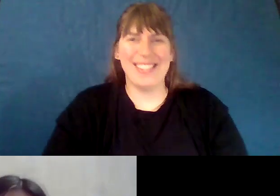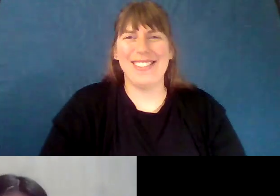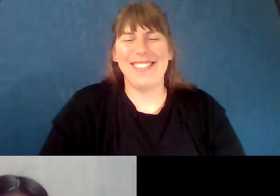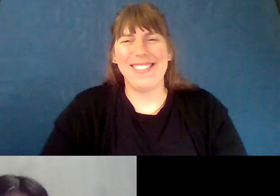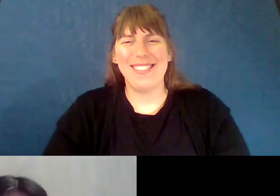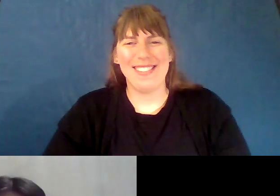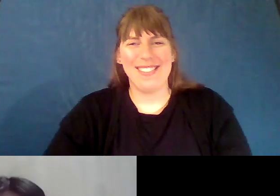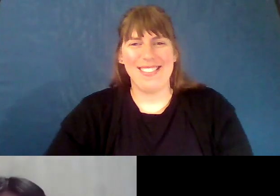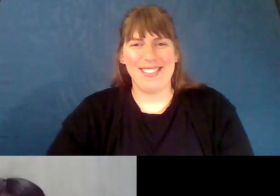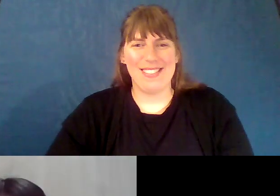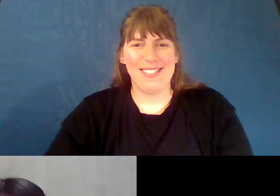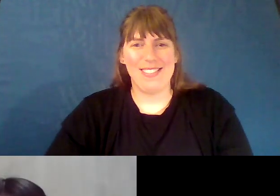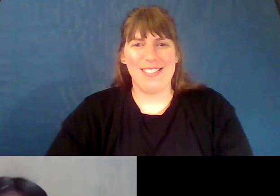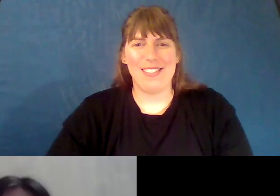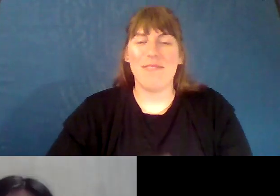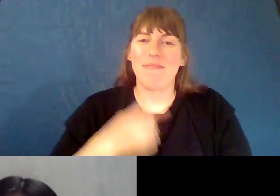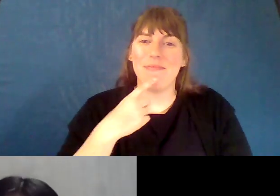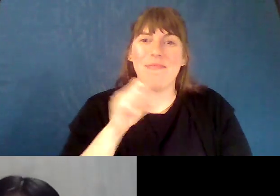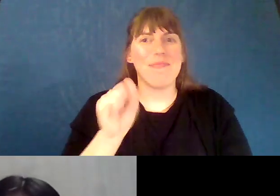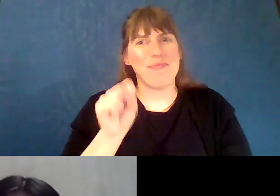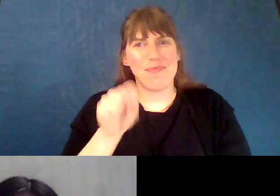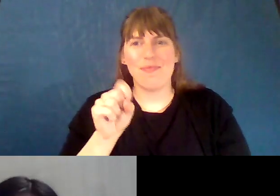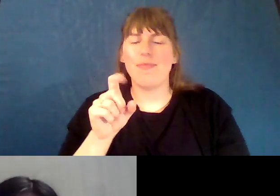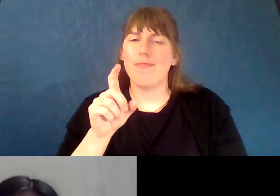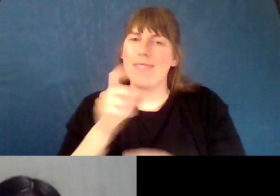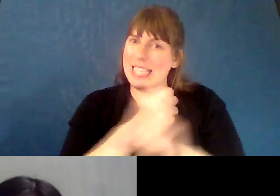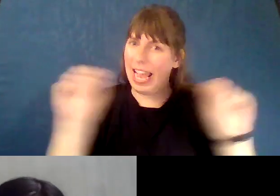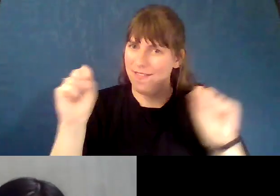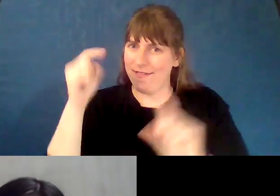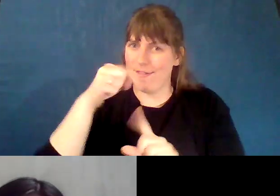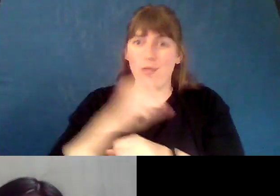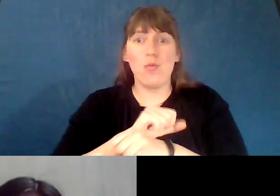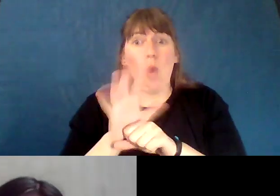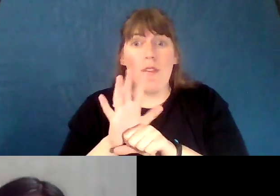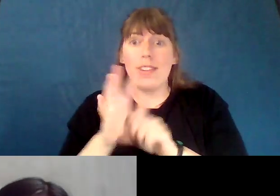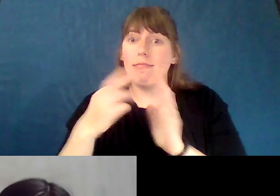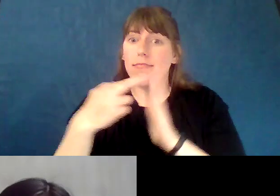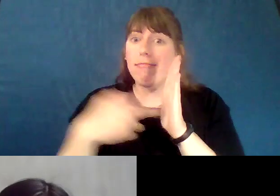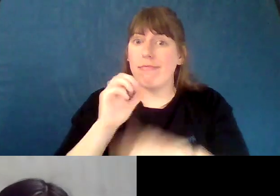Yeah, we're being very safe with COVID measures. I know the Richmond Art Gallery,